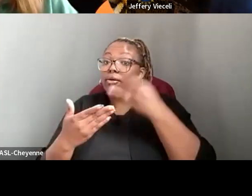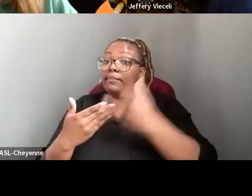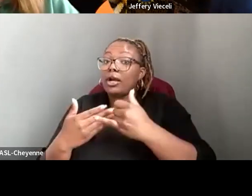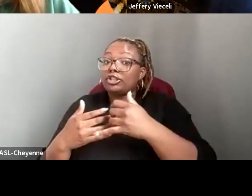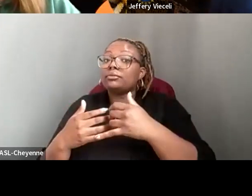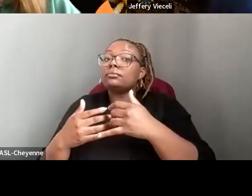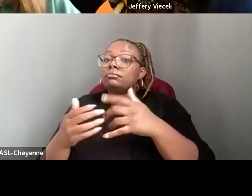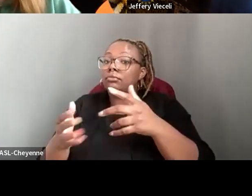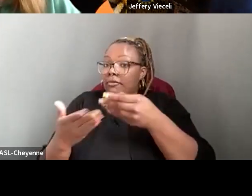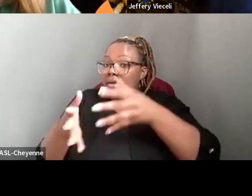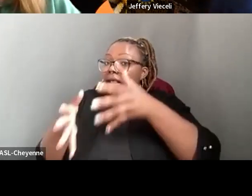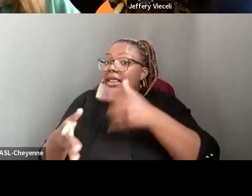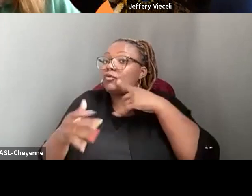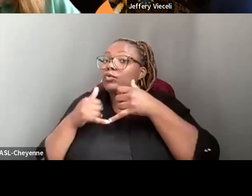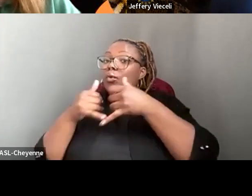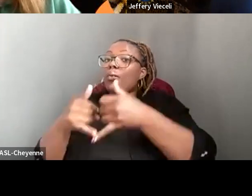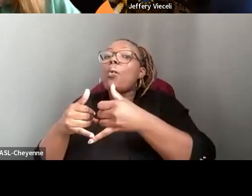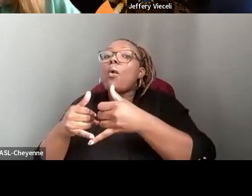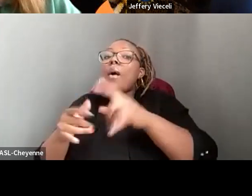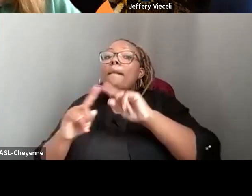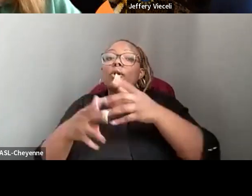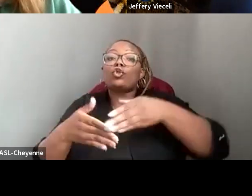you have money left on the award but you've completed the project,